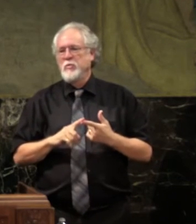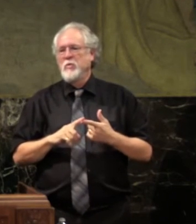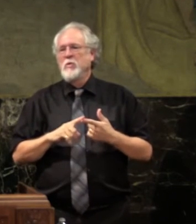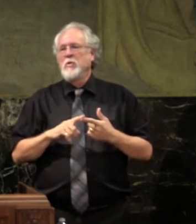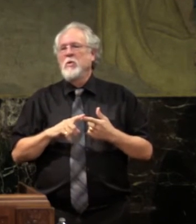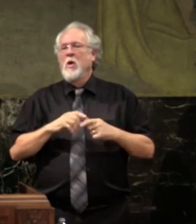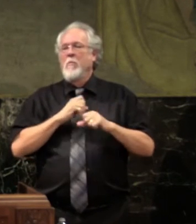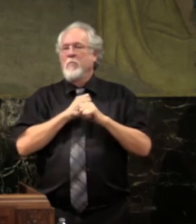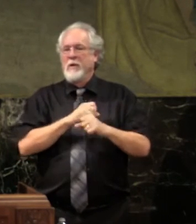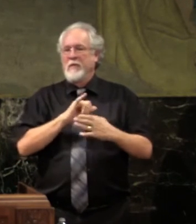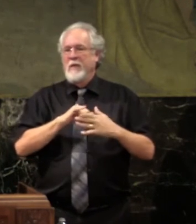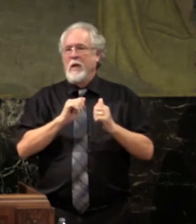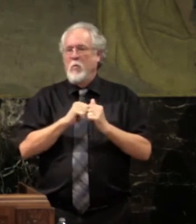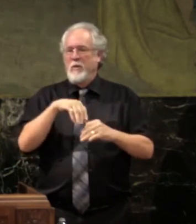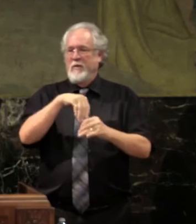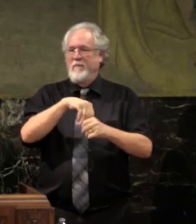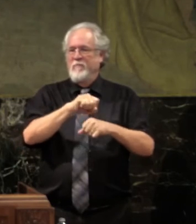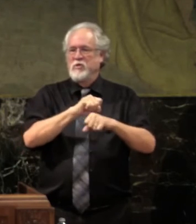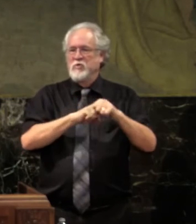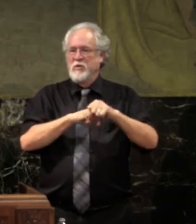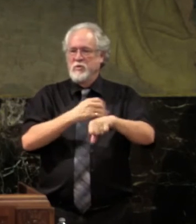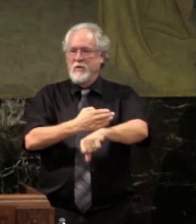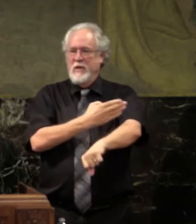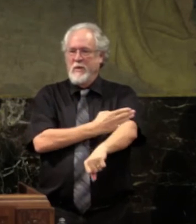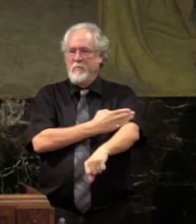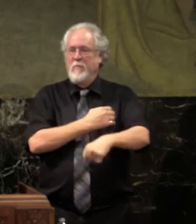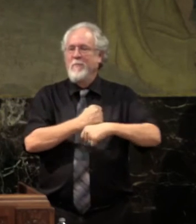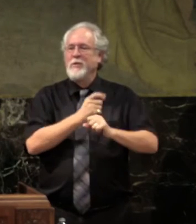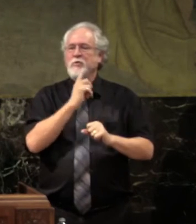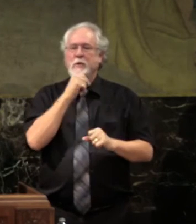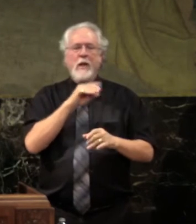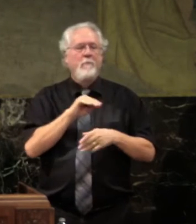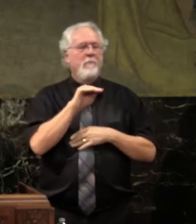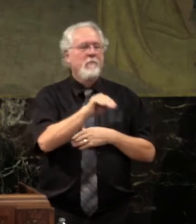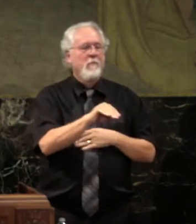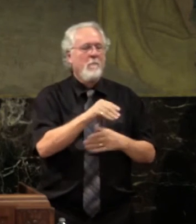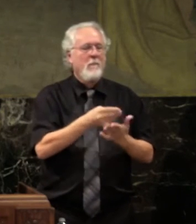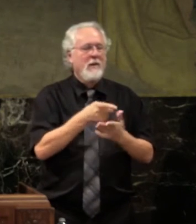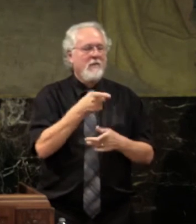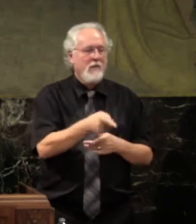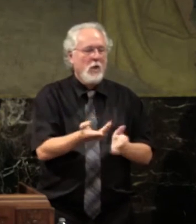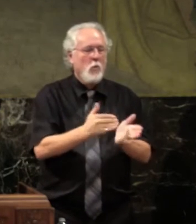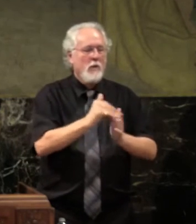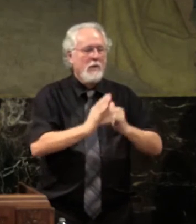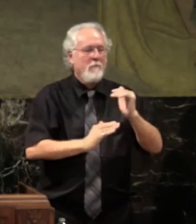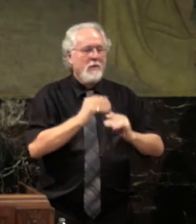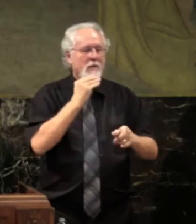infrastructure enhancements to make sure that we don't invest money to rebuild homes and businesses only to have them